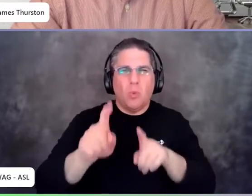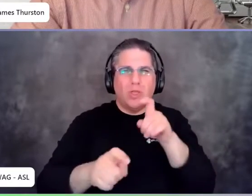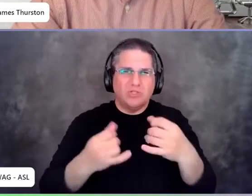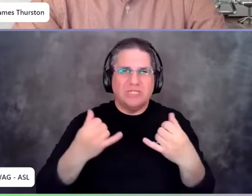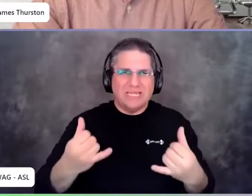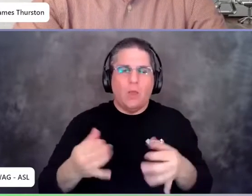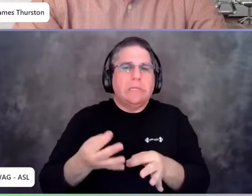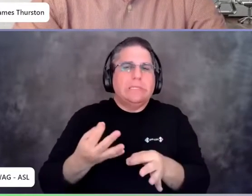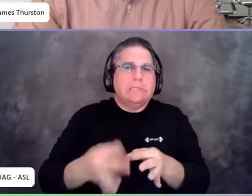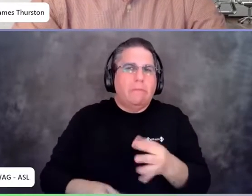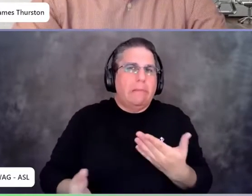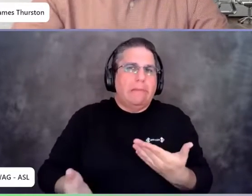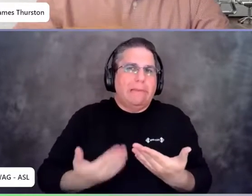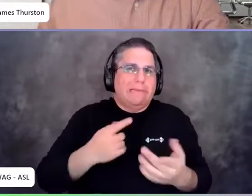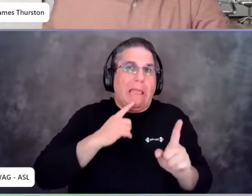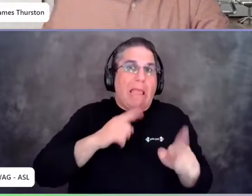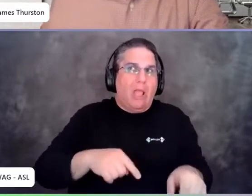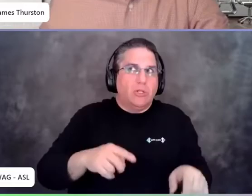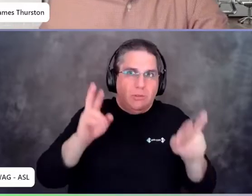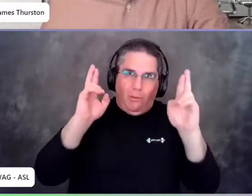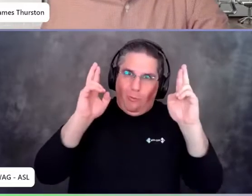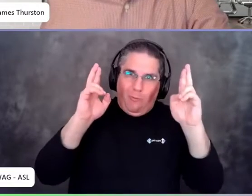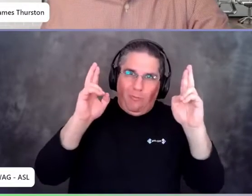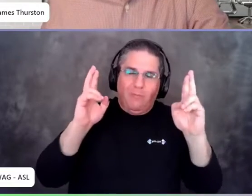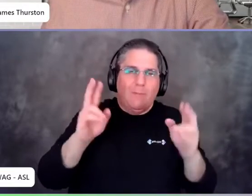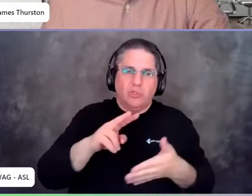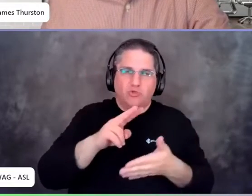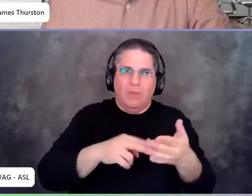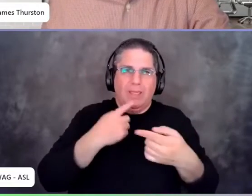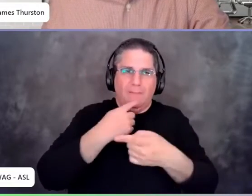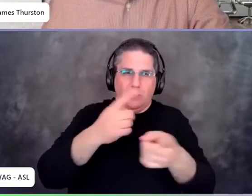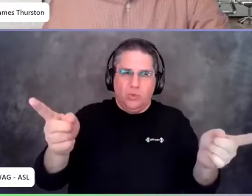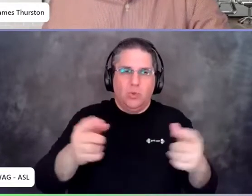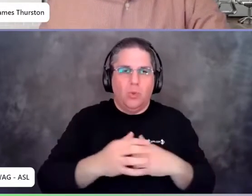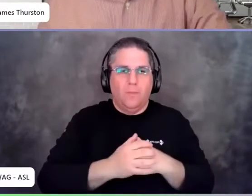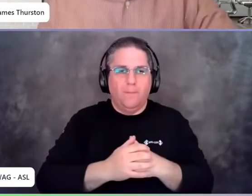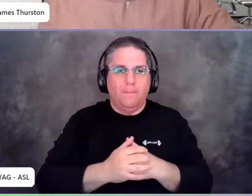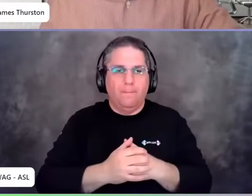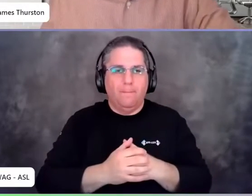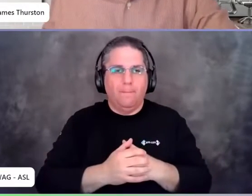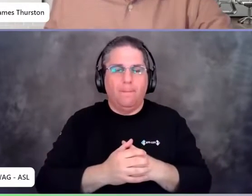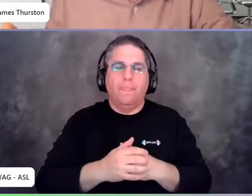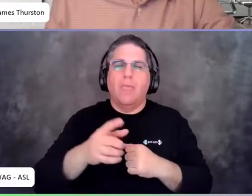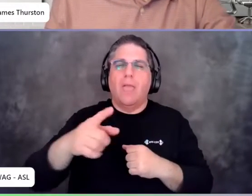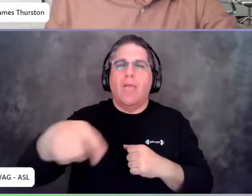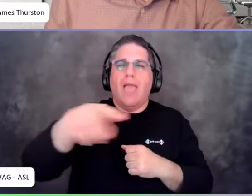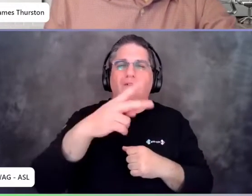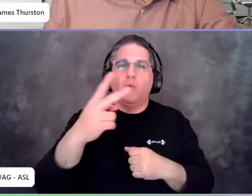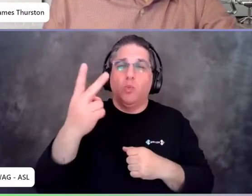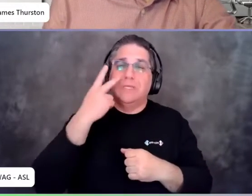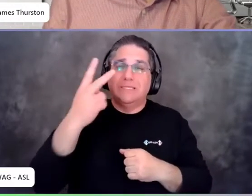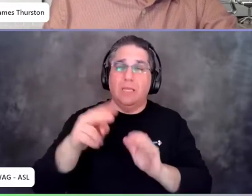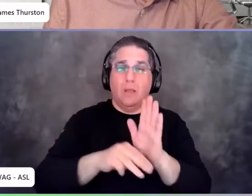awesome questions, and I thank you in advance for following up with the questions after the fact. But I will give you a couple of them, and I'm going to give you simple ones, I